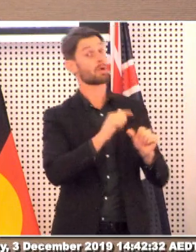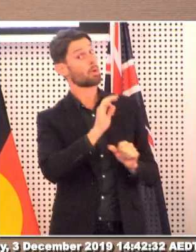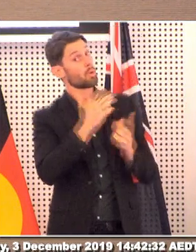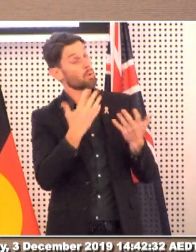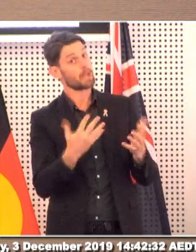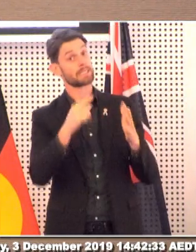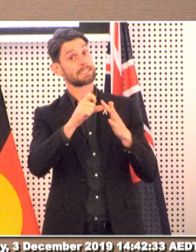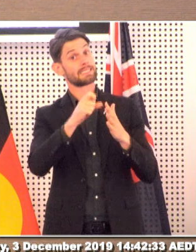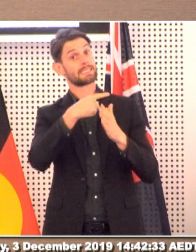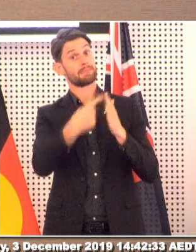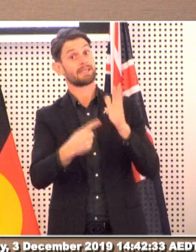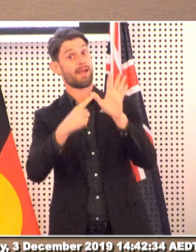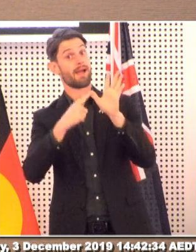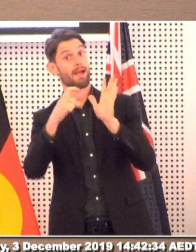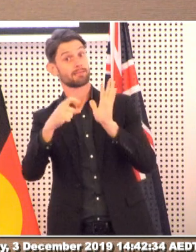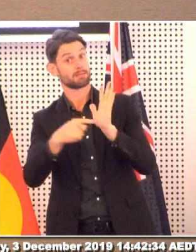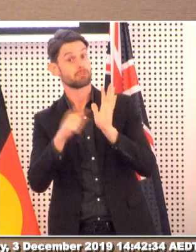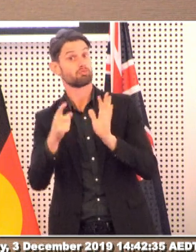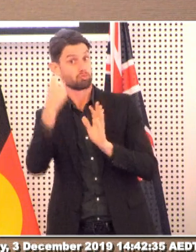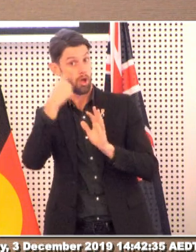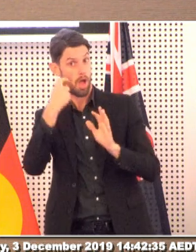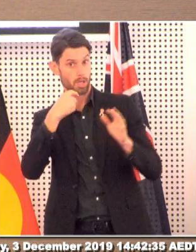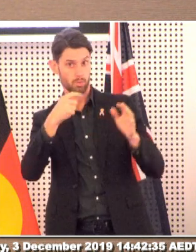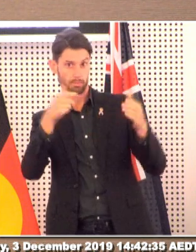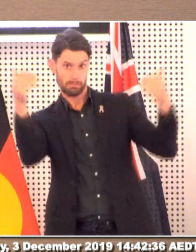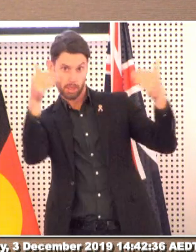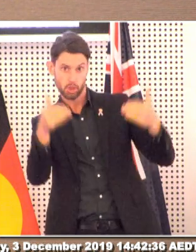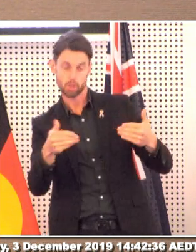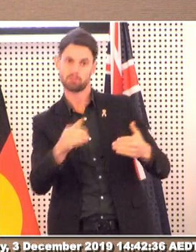the charter as far as possible, and you just look at the principles contained